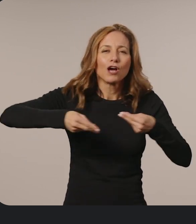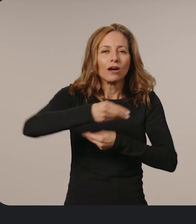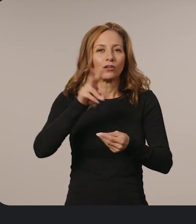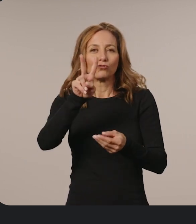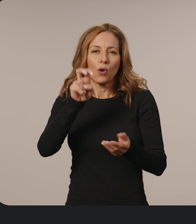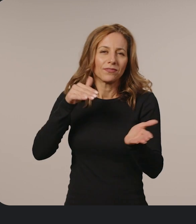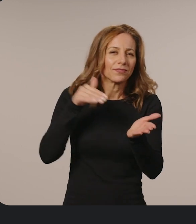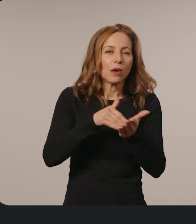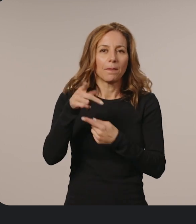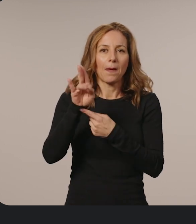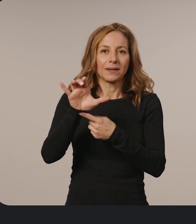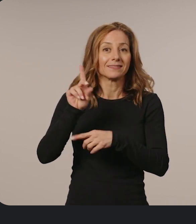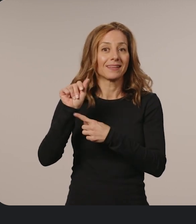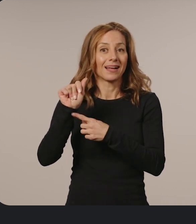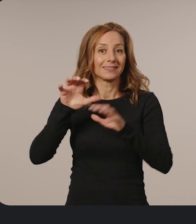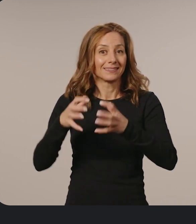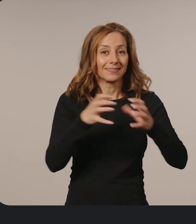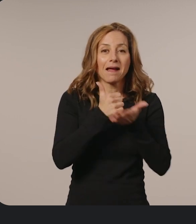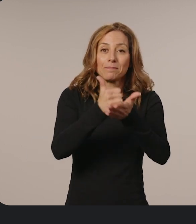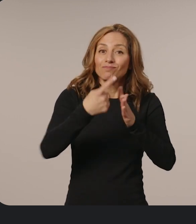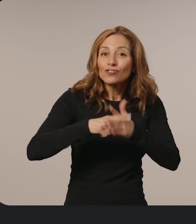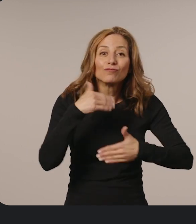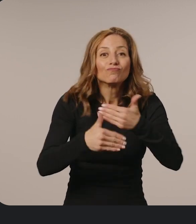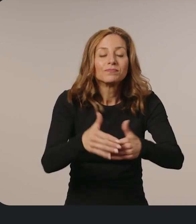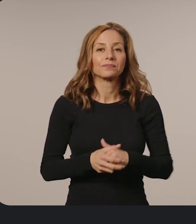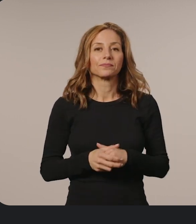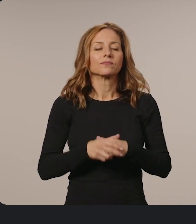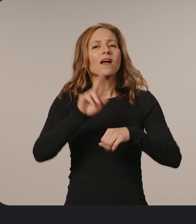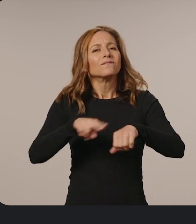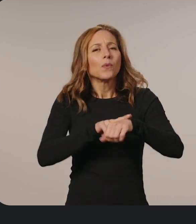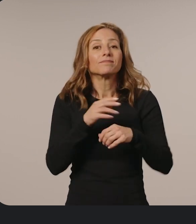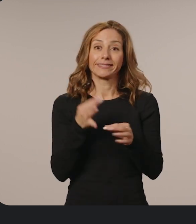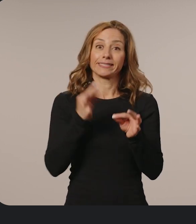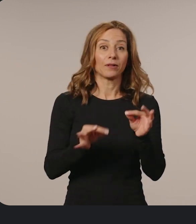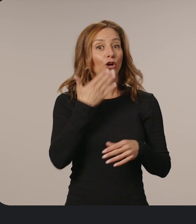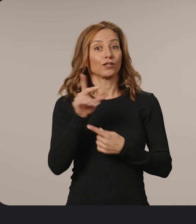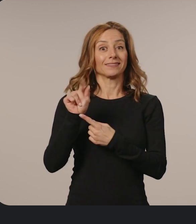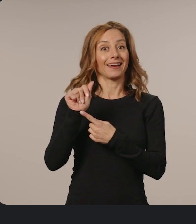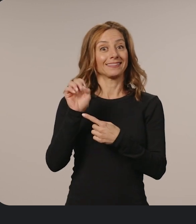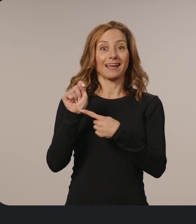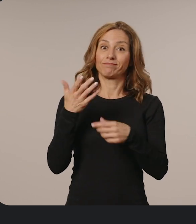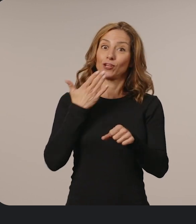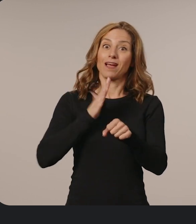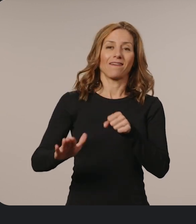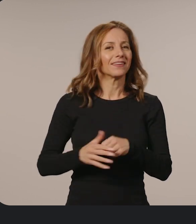shared over 200,000 public data sets to get you started. Of course, simply having a good data set isn't enough.